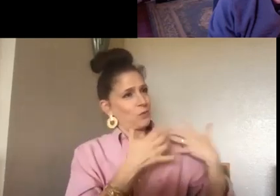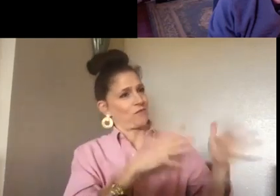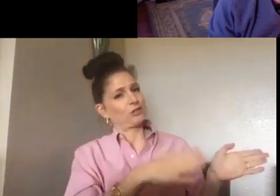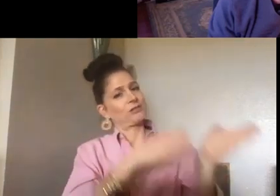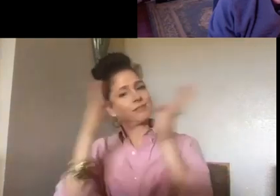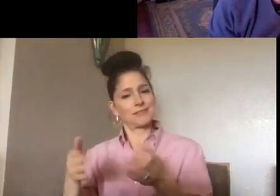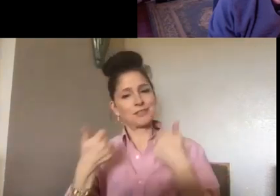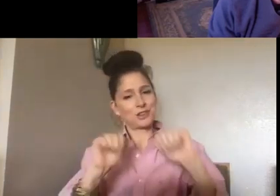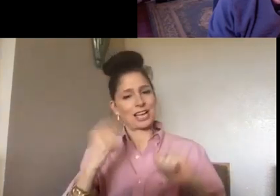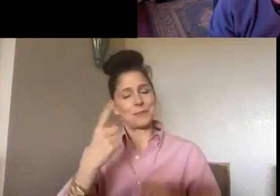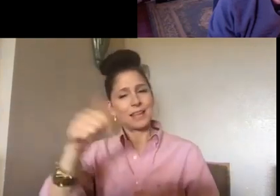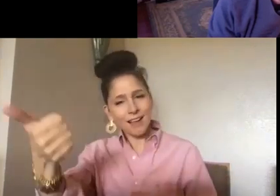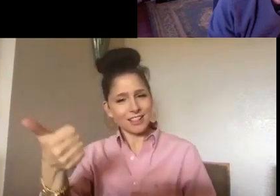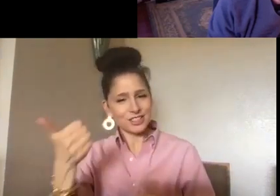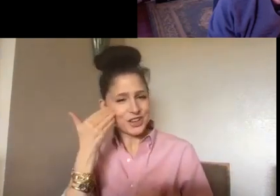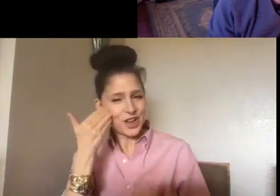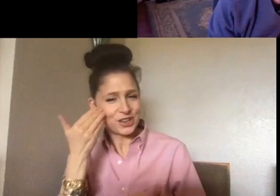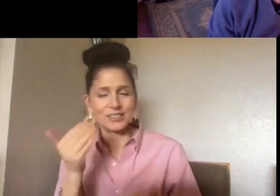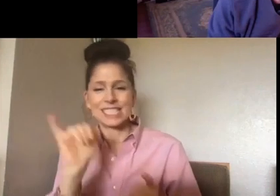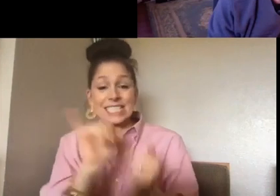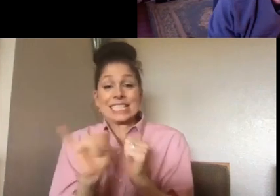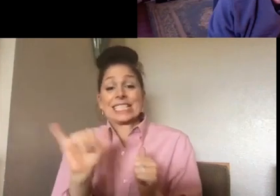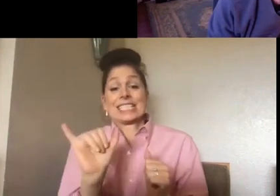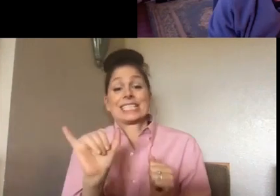I've already done that before. I want to try something different, something else.